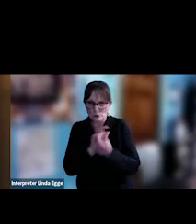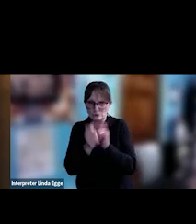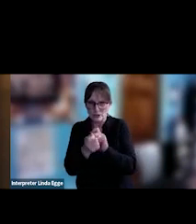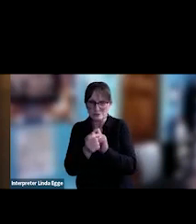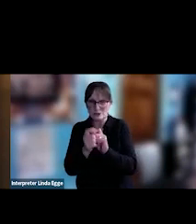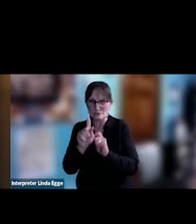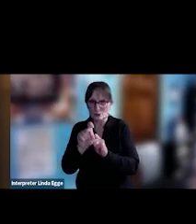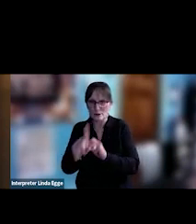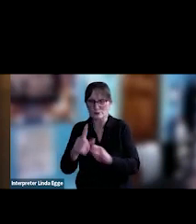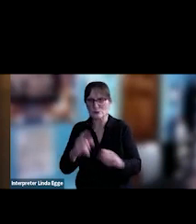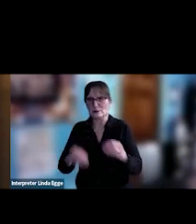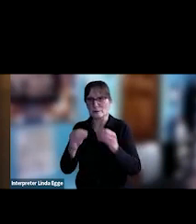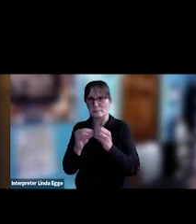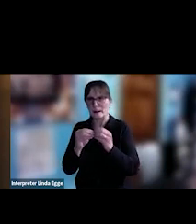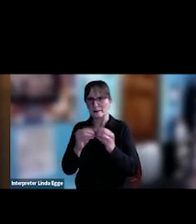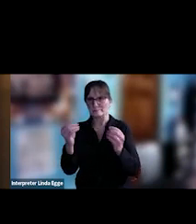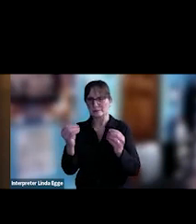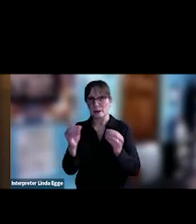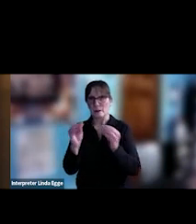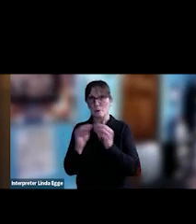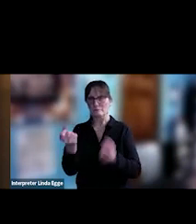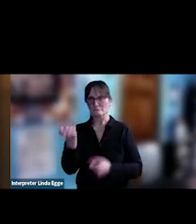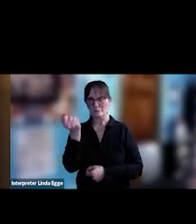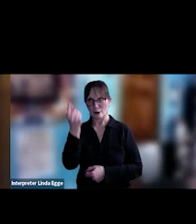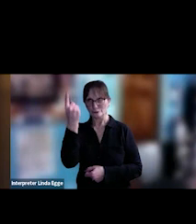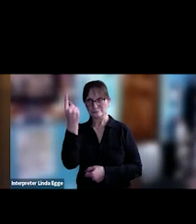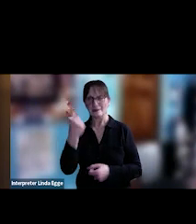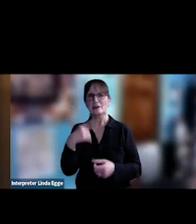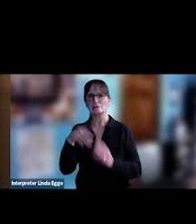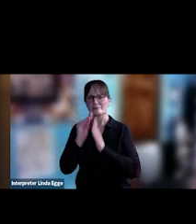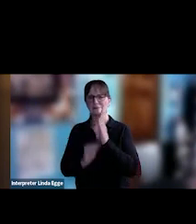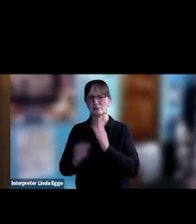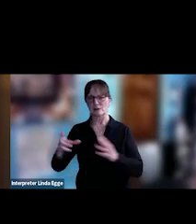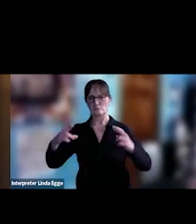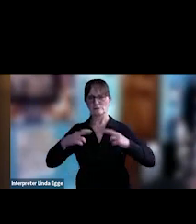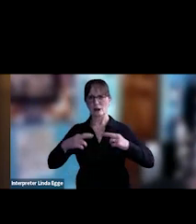to make it more intelligible to people who are filling out a retirement application.